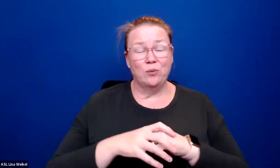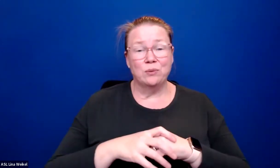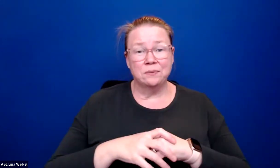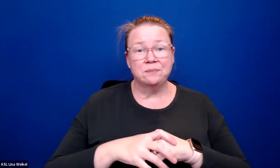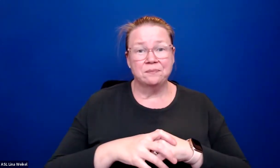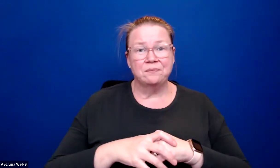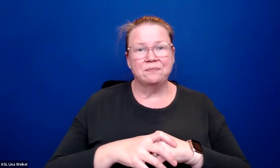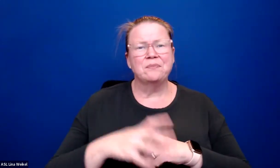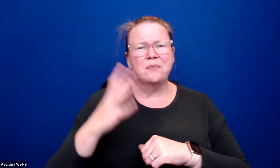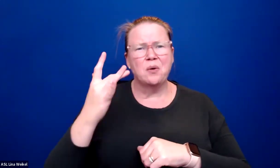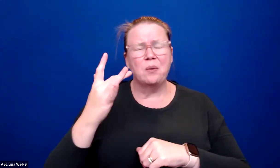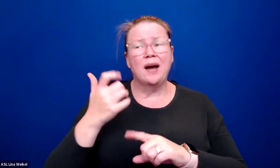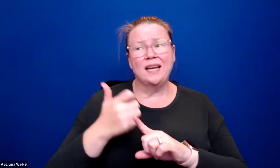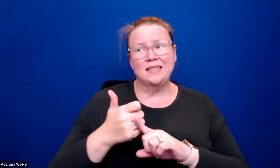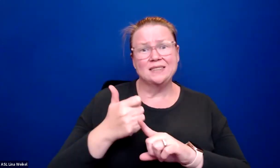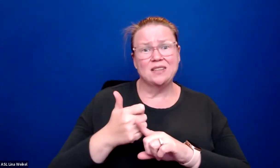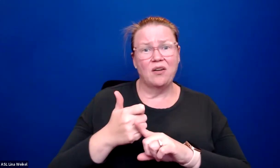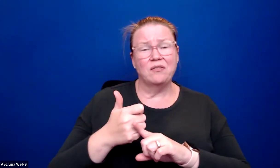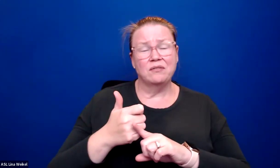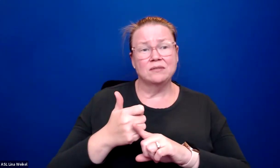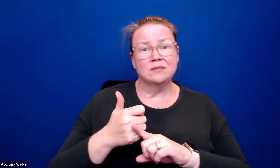Elissa w/ APRIL: because it is a, you know, a premier